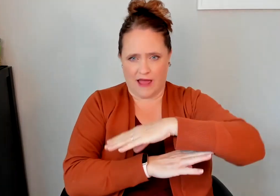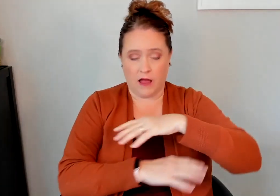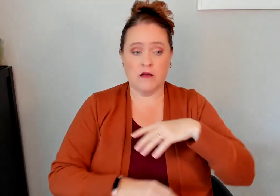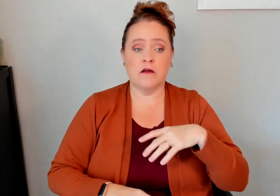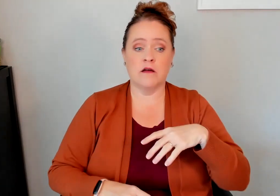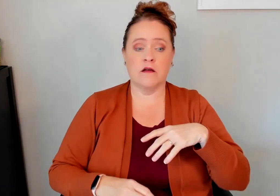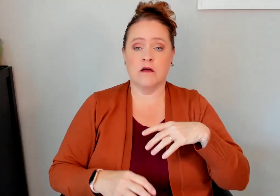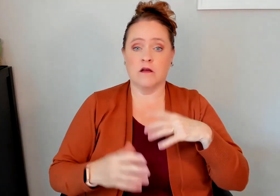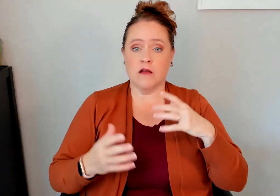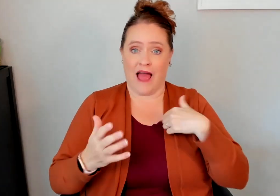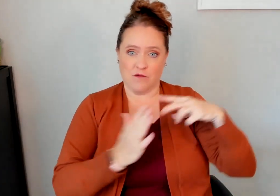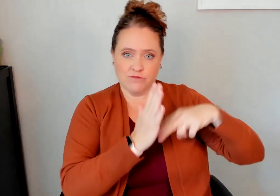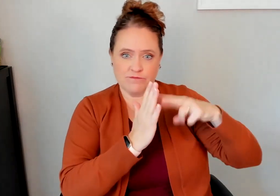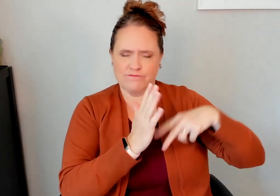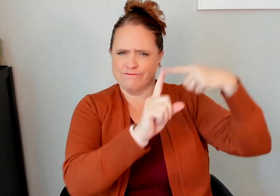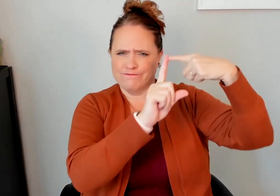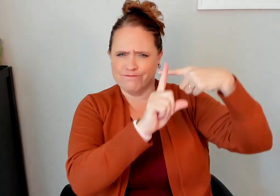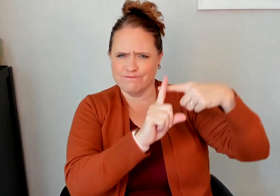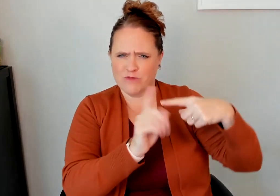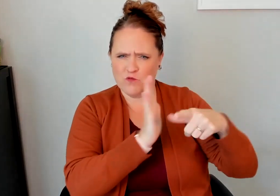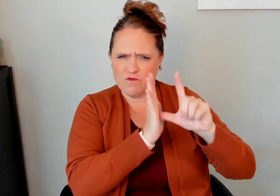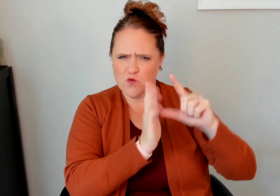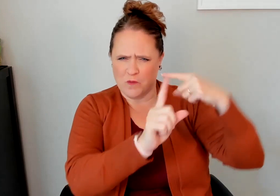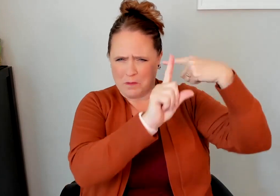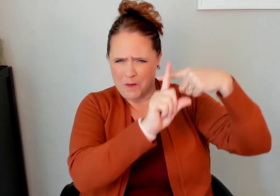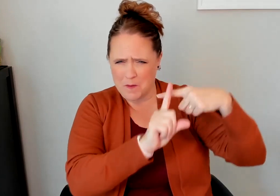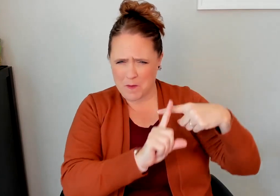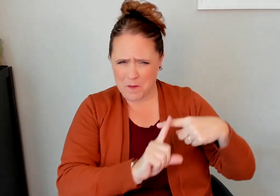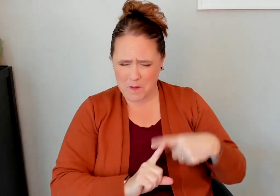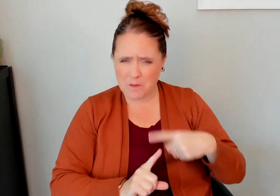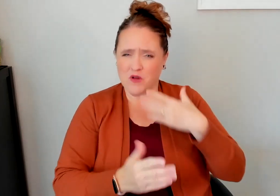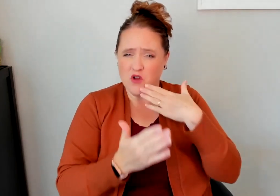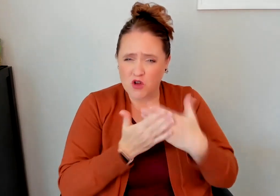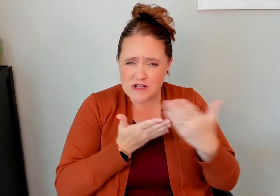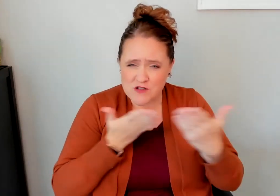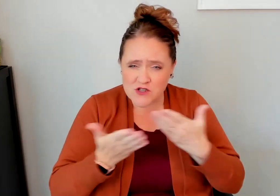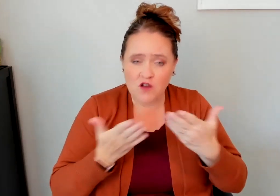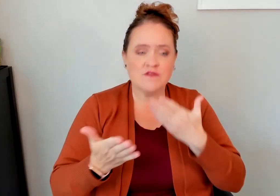at the resort there. i had read a lot of positive reviews about the great service,